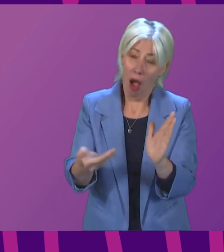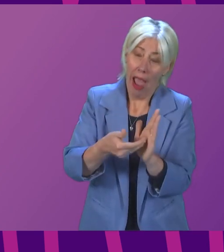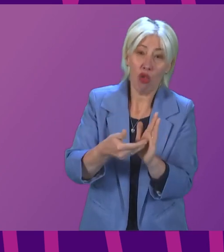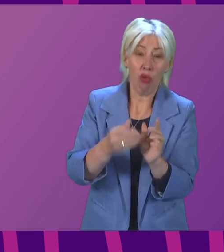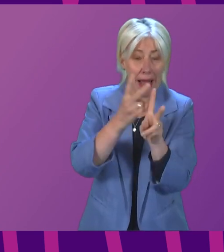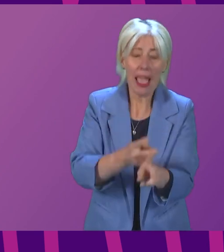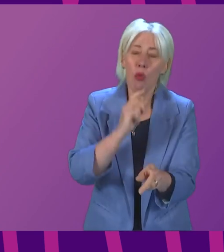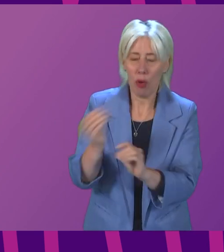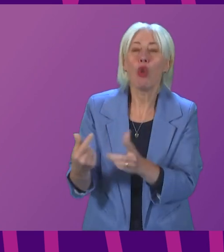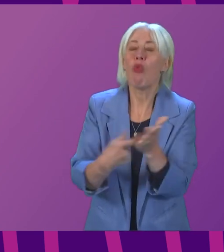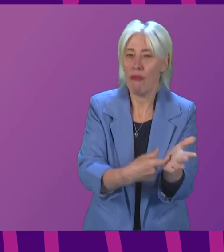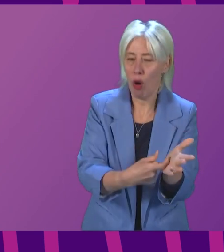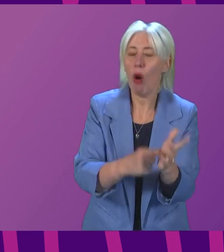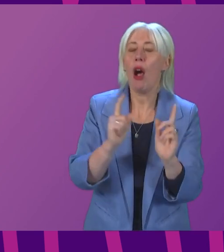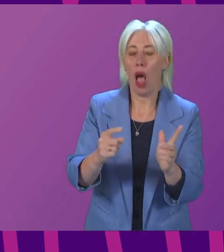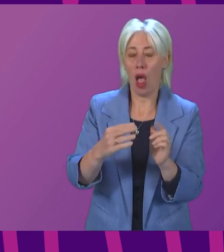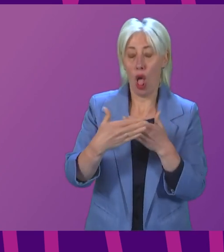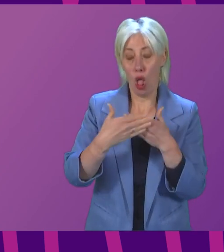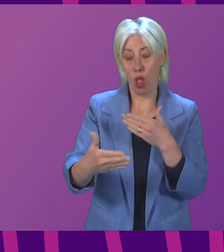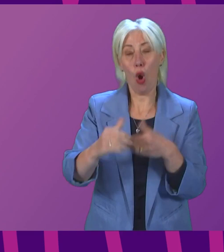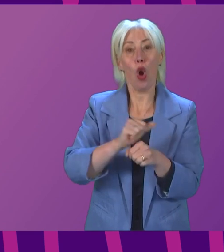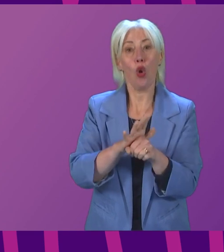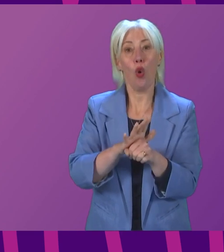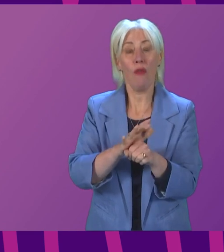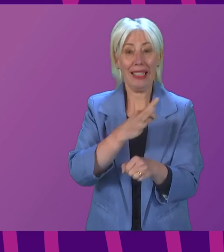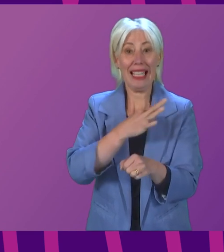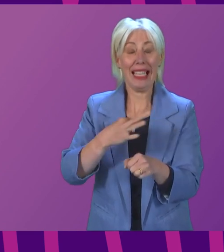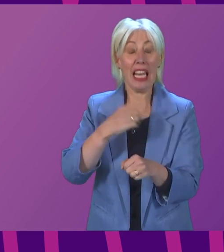Long Covid clinics are one model that NHS boards may be considering.